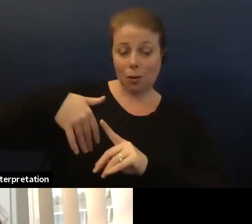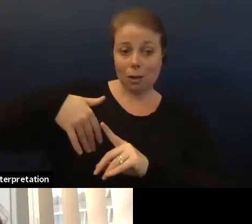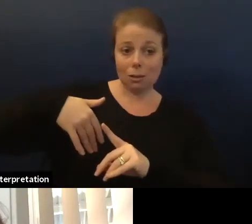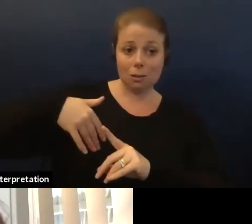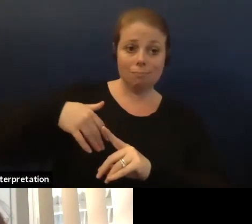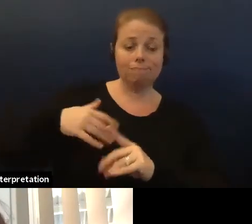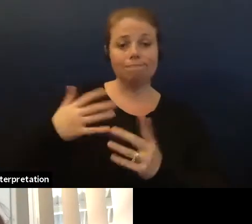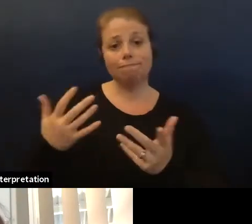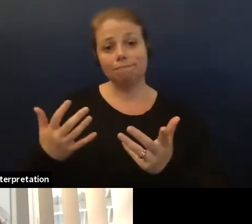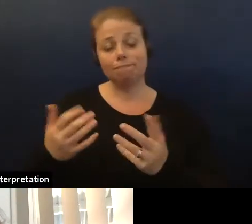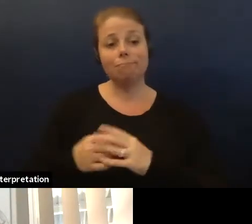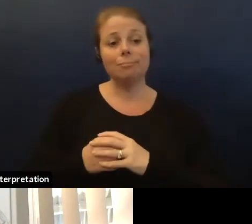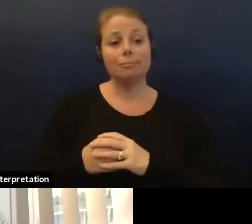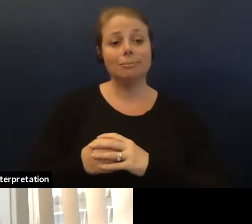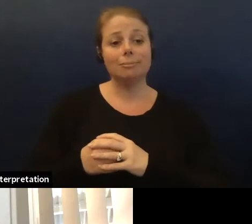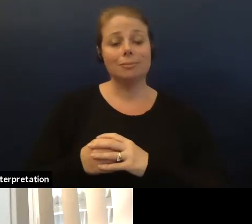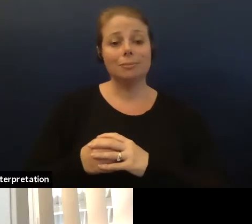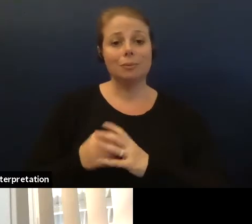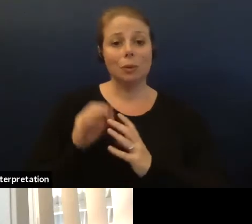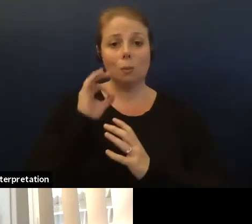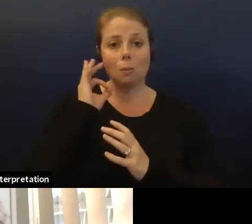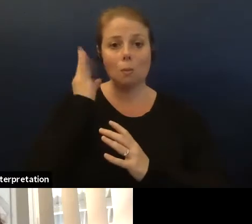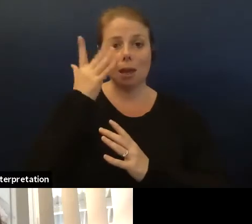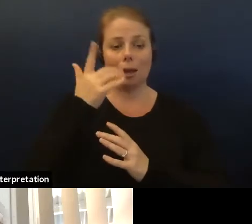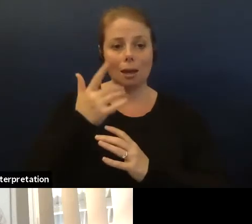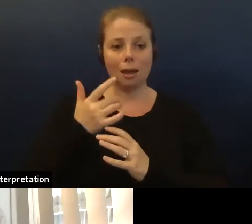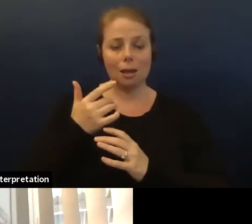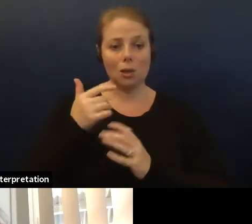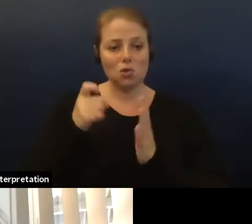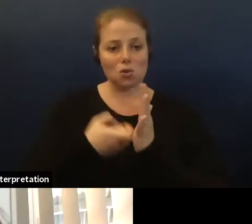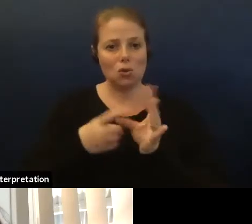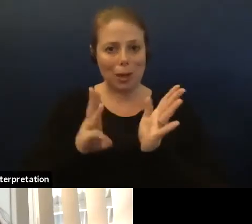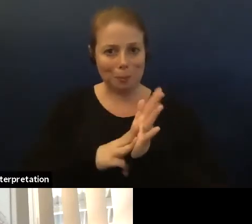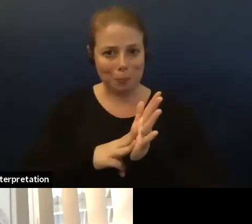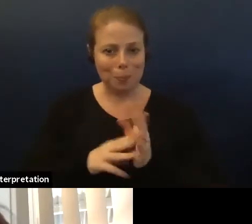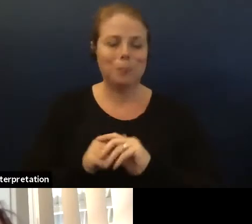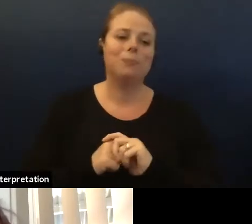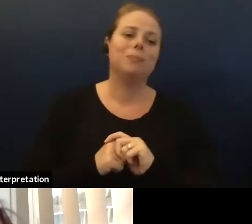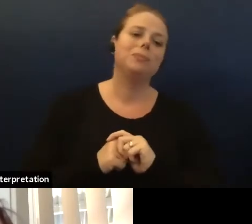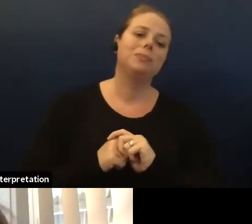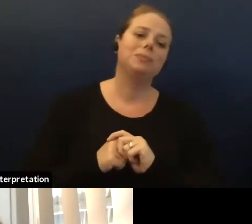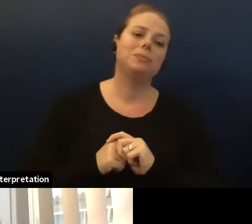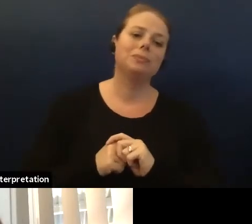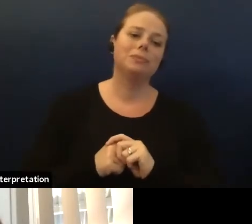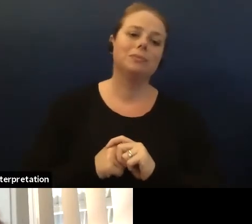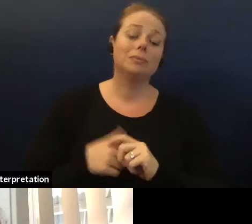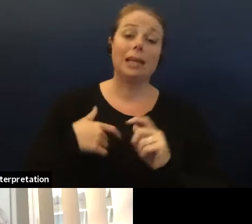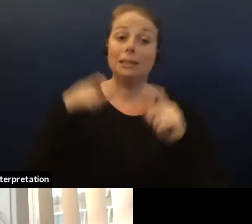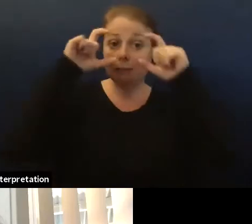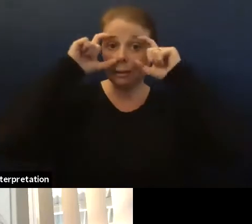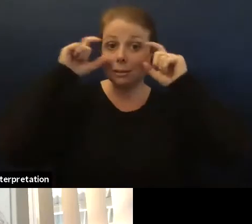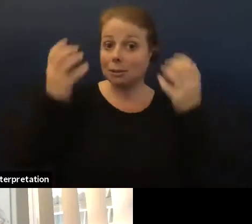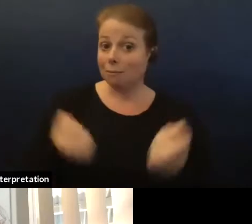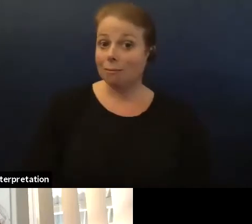a pale cream colour and I'm wearing glasses. I won't mention my age.